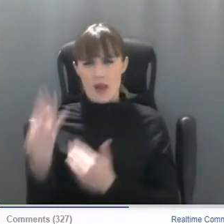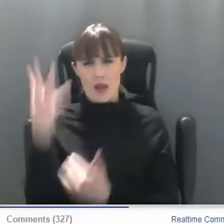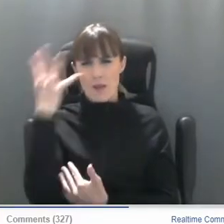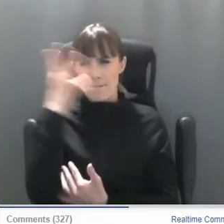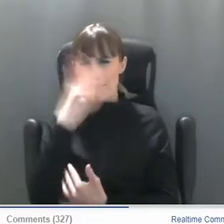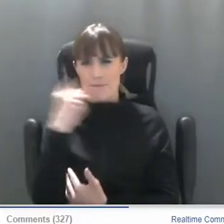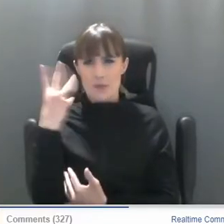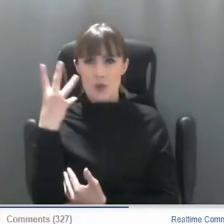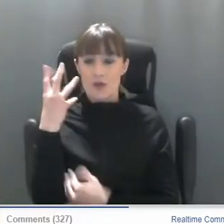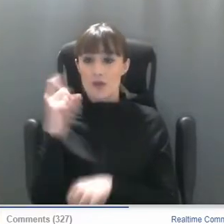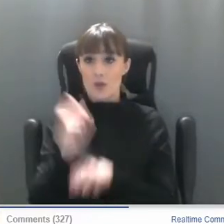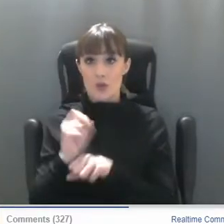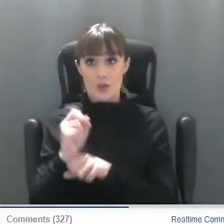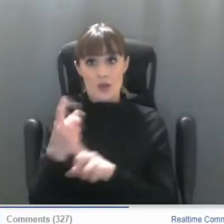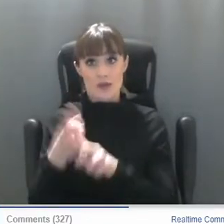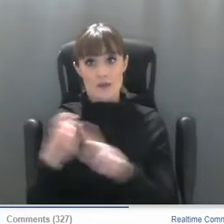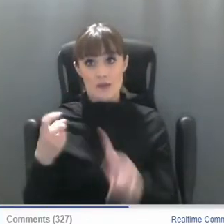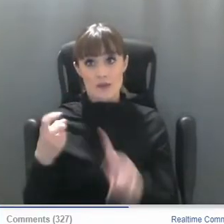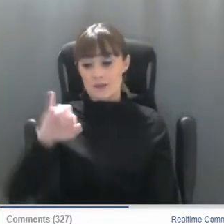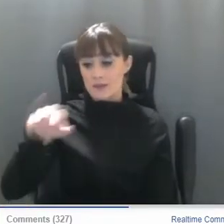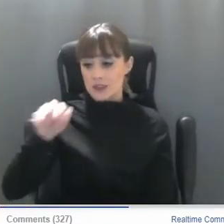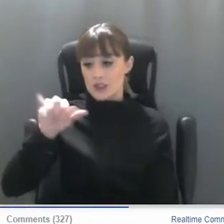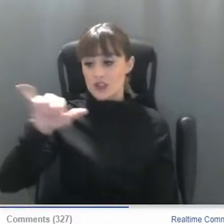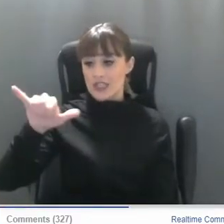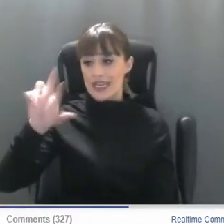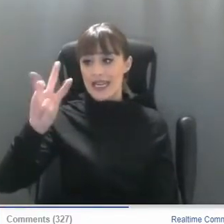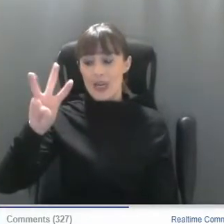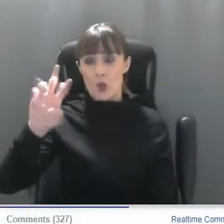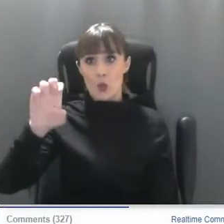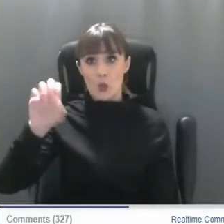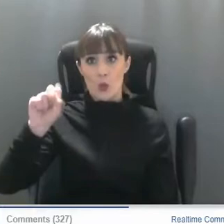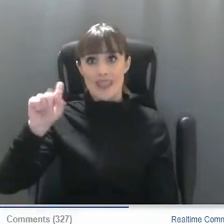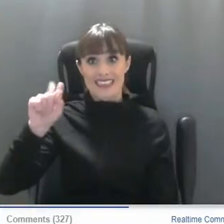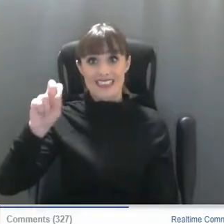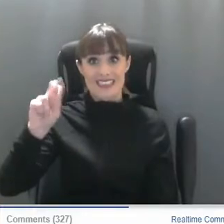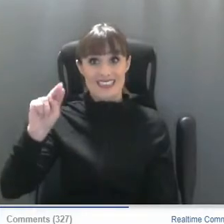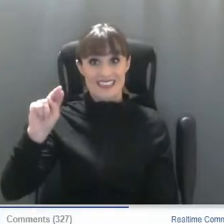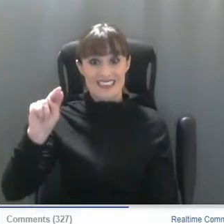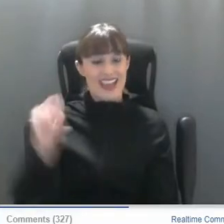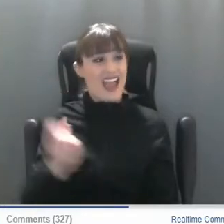director here, Jay Weston. "How much is admission?" It's regular admission price. I